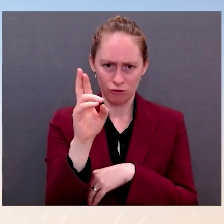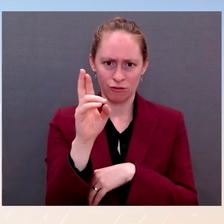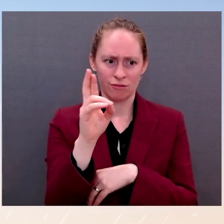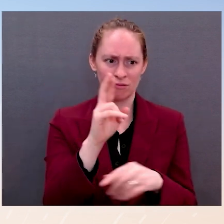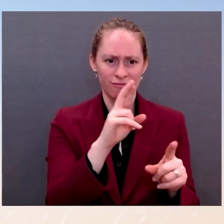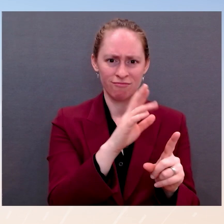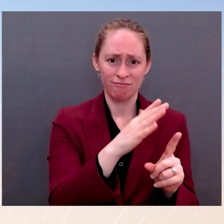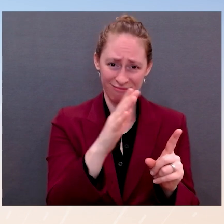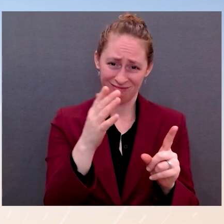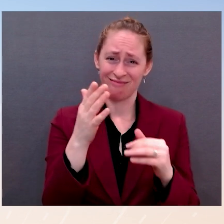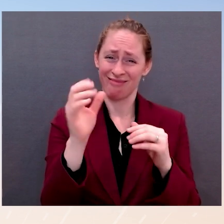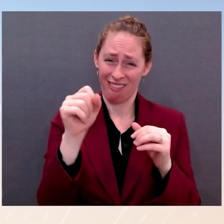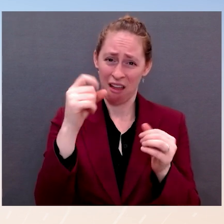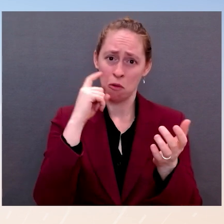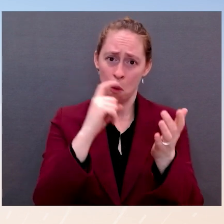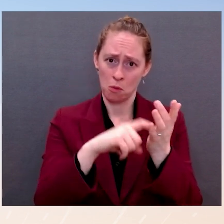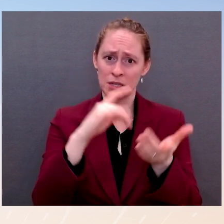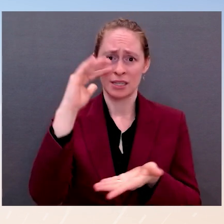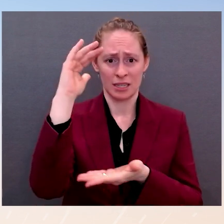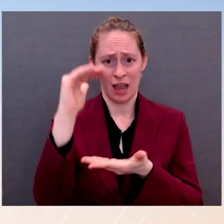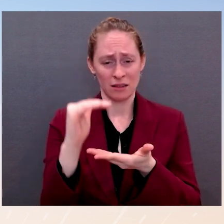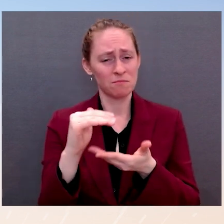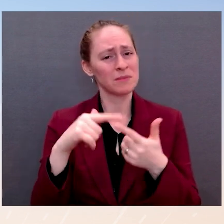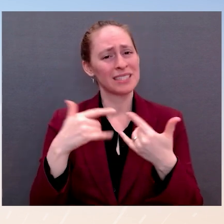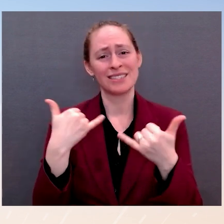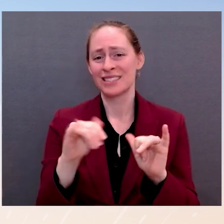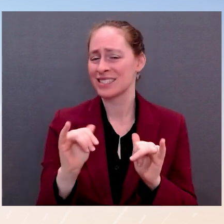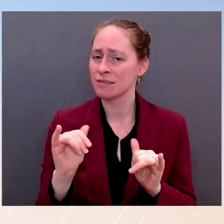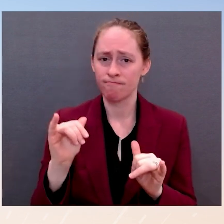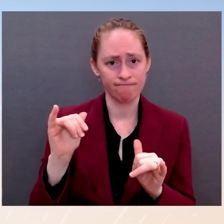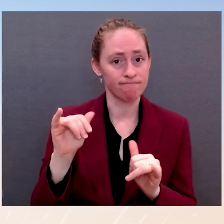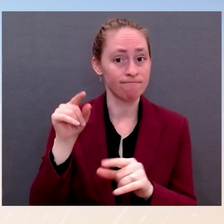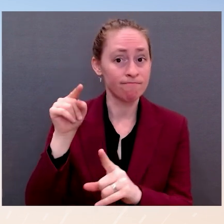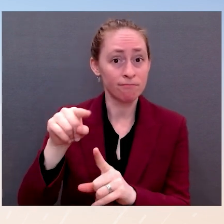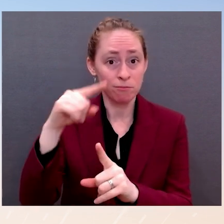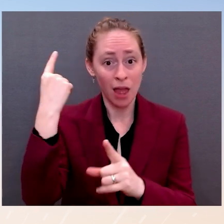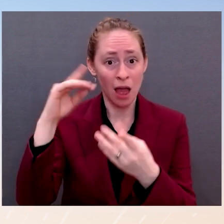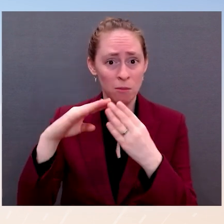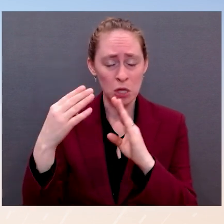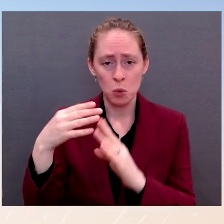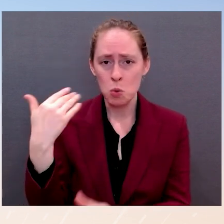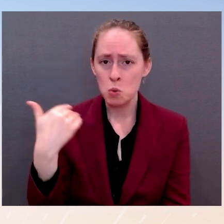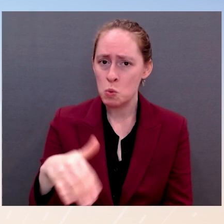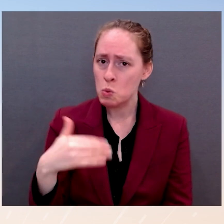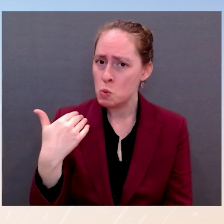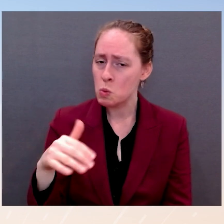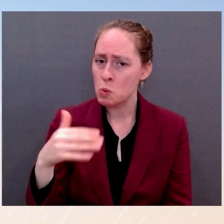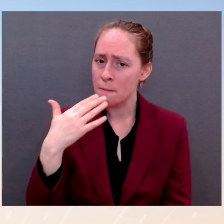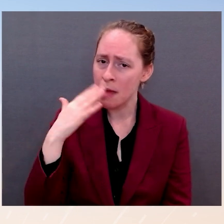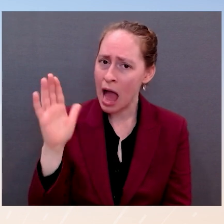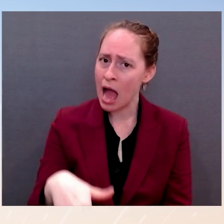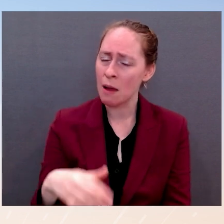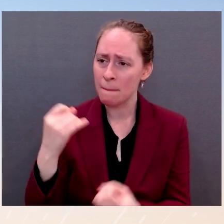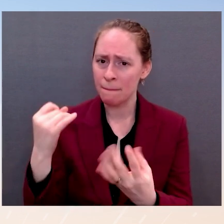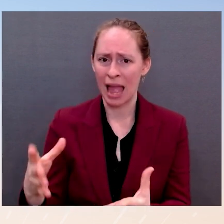and narrowing of the gap, black people have the highest rates of cancer deaths compared to all other racial and ethnic groups.